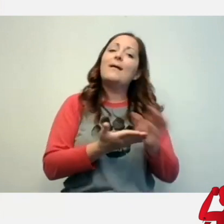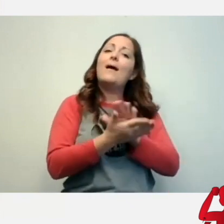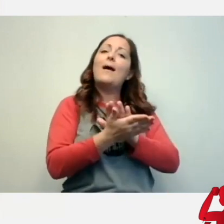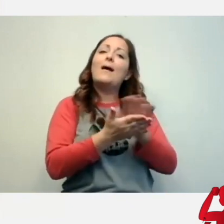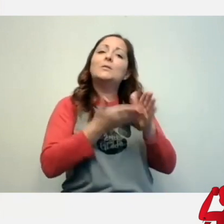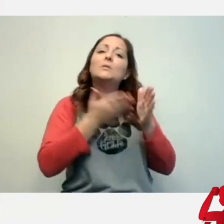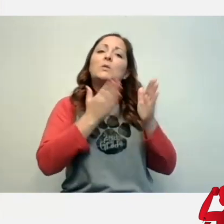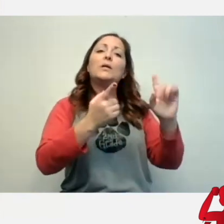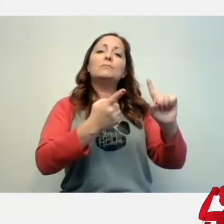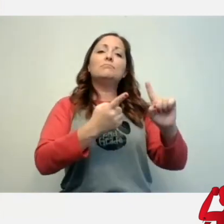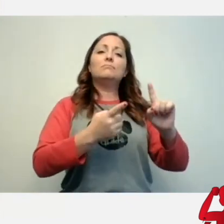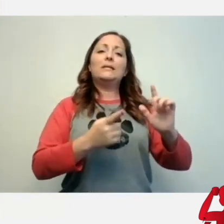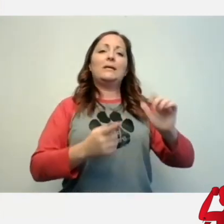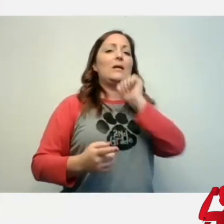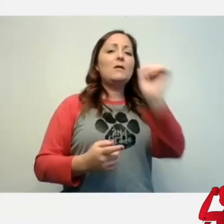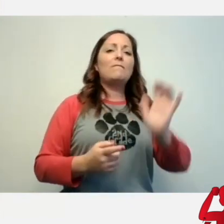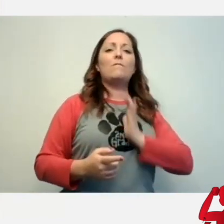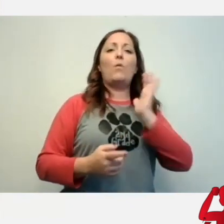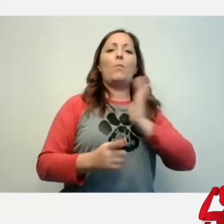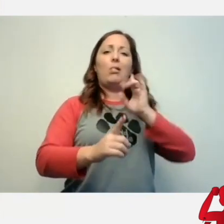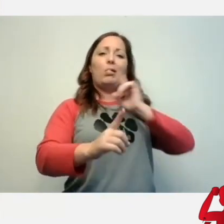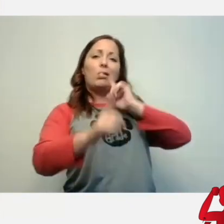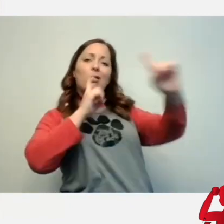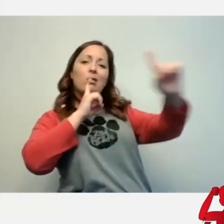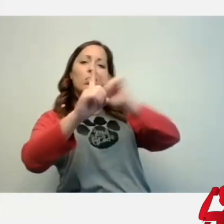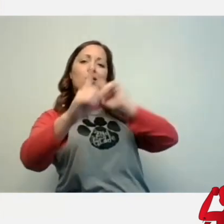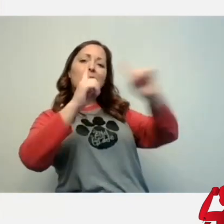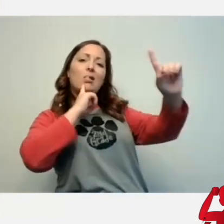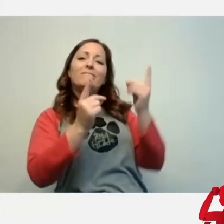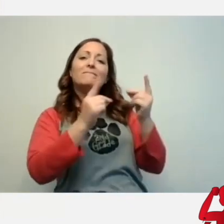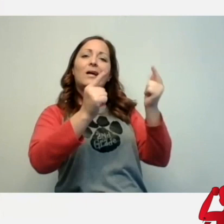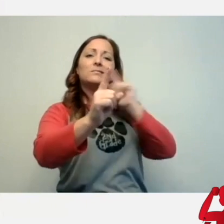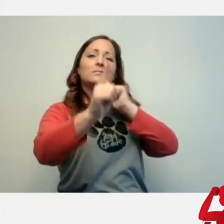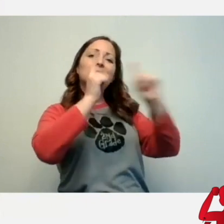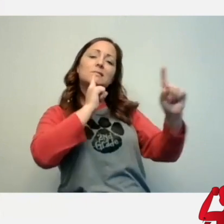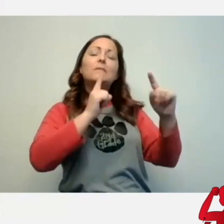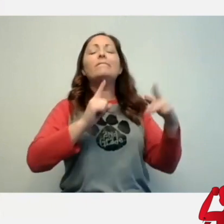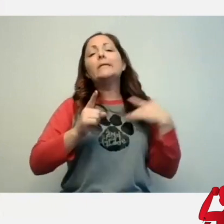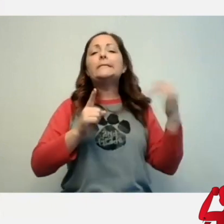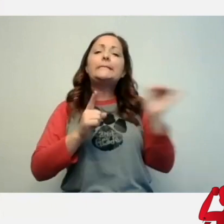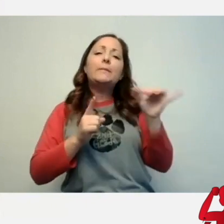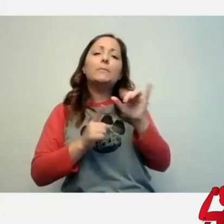That sense of community is nice to maintain